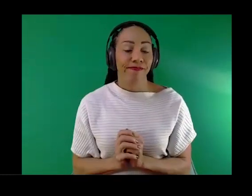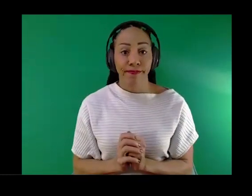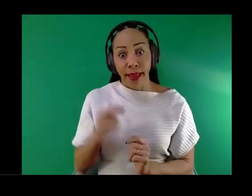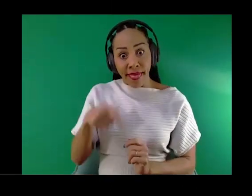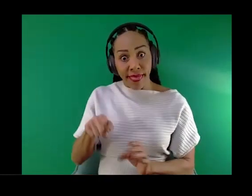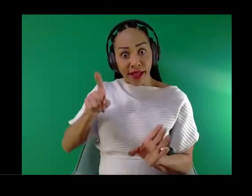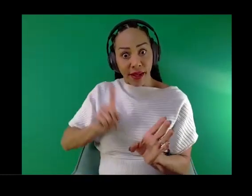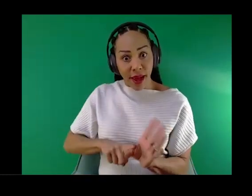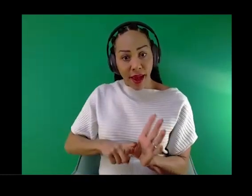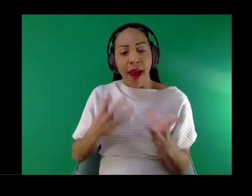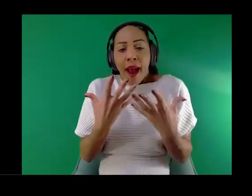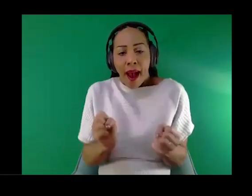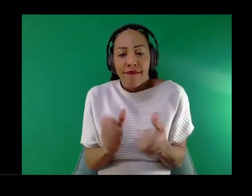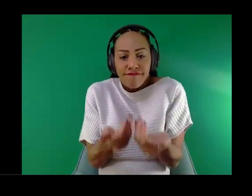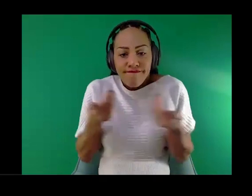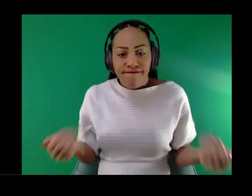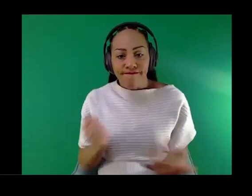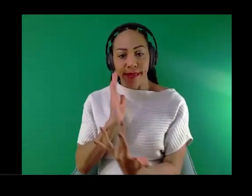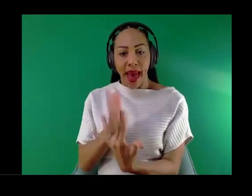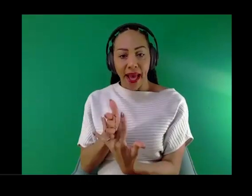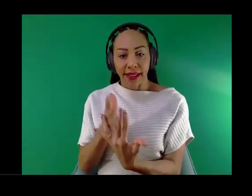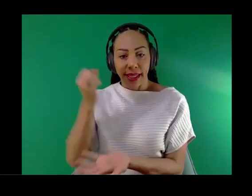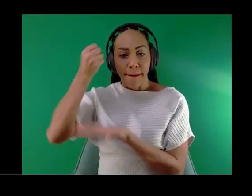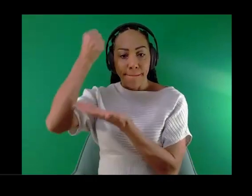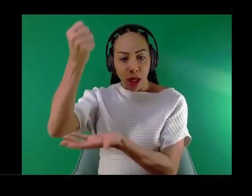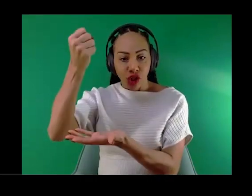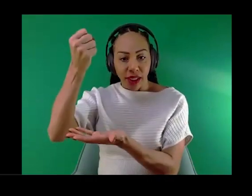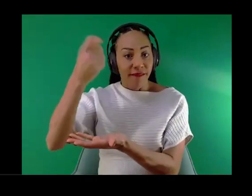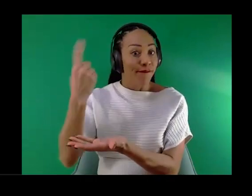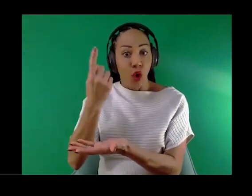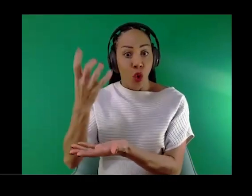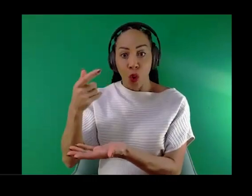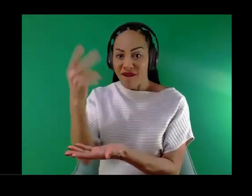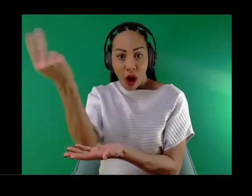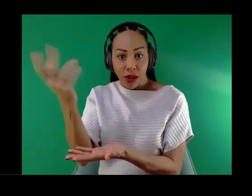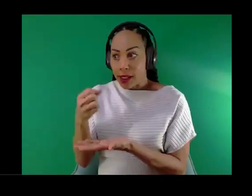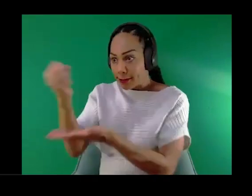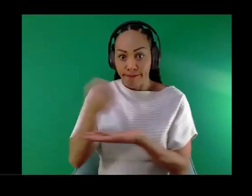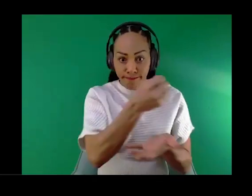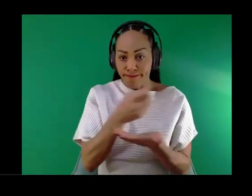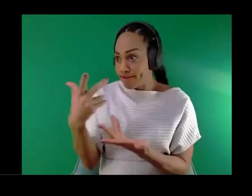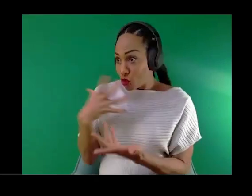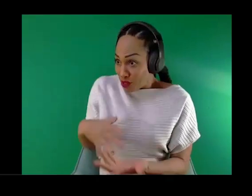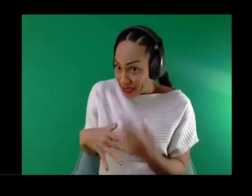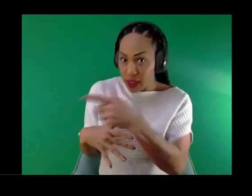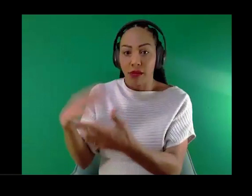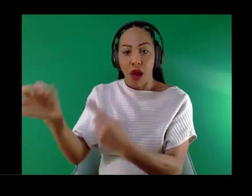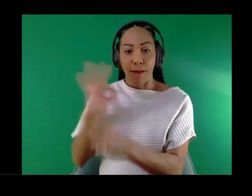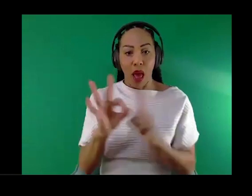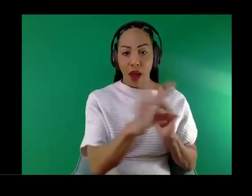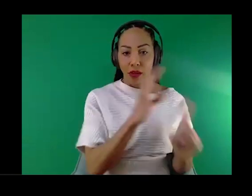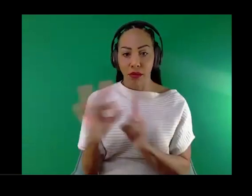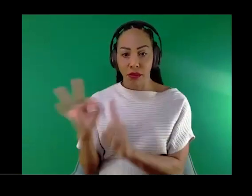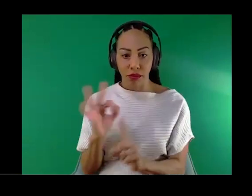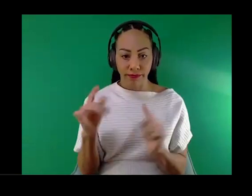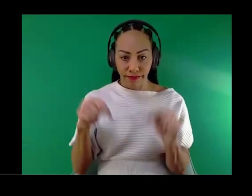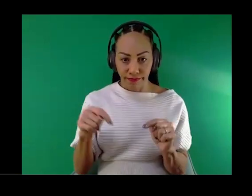separate access budget for artists which can be applied for as needed when choosing the selected